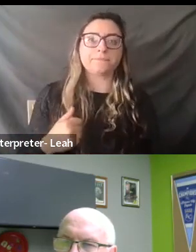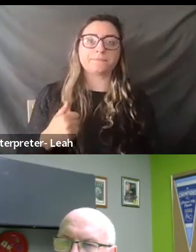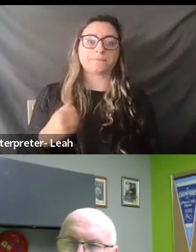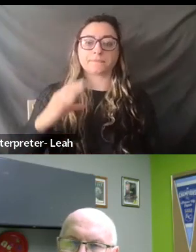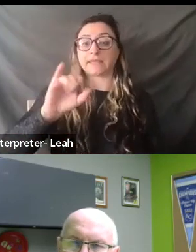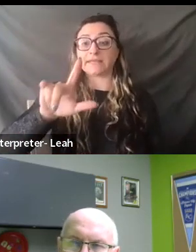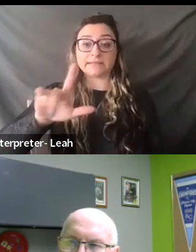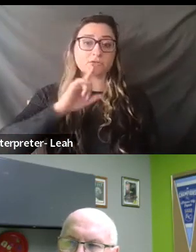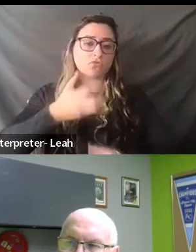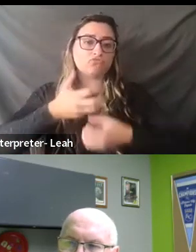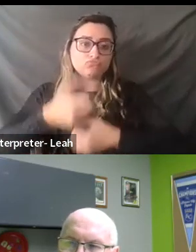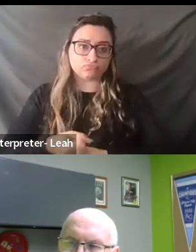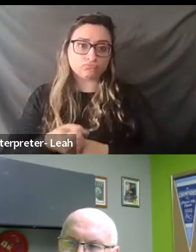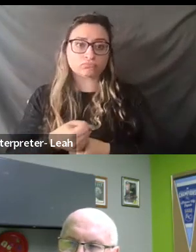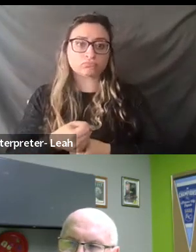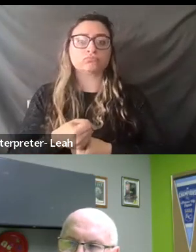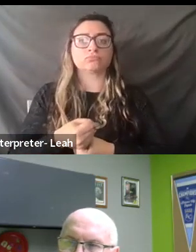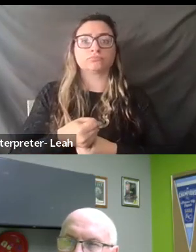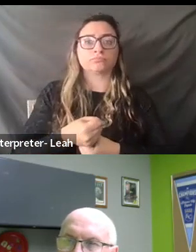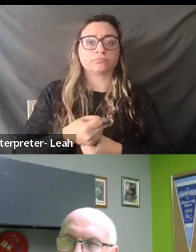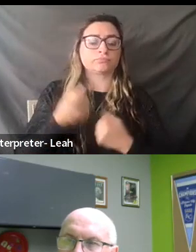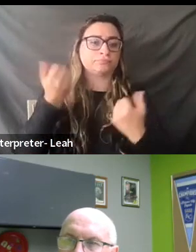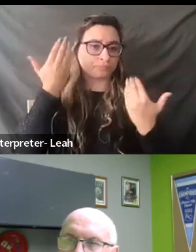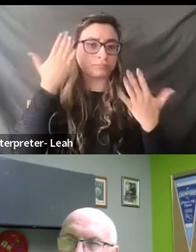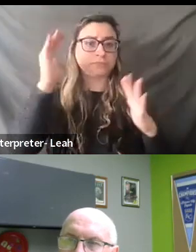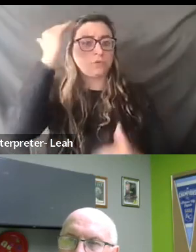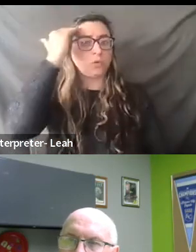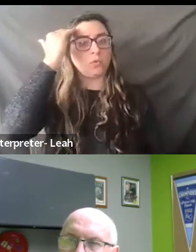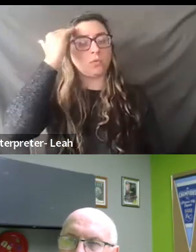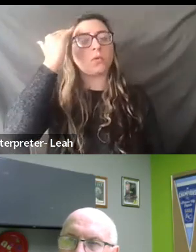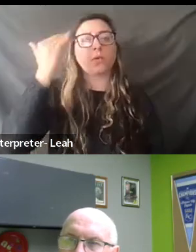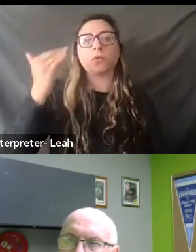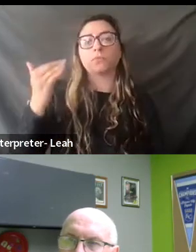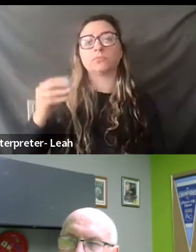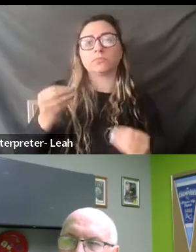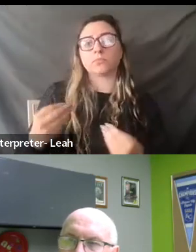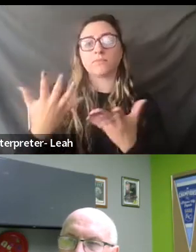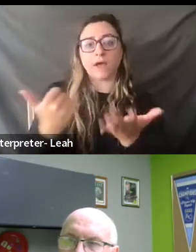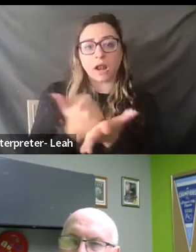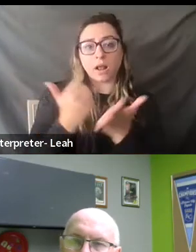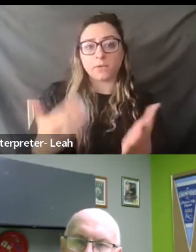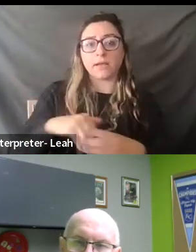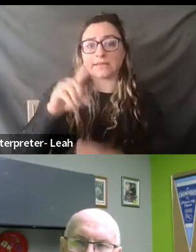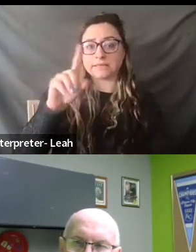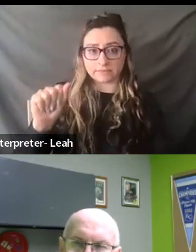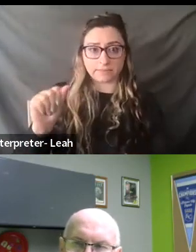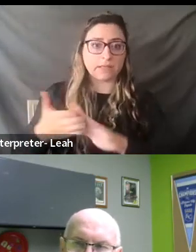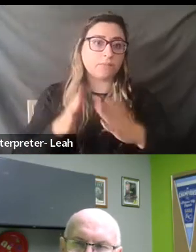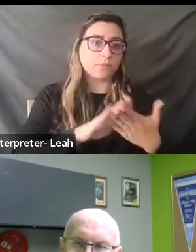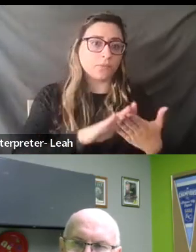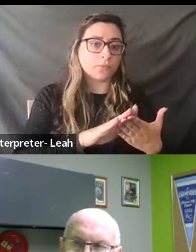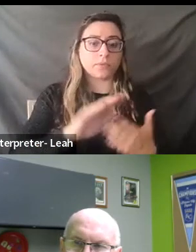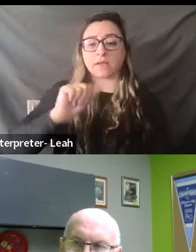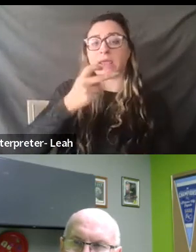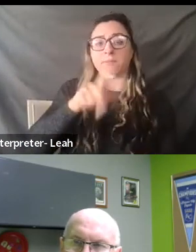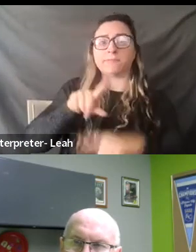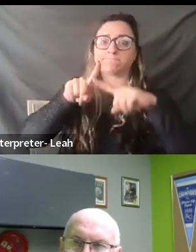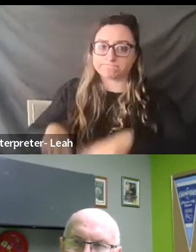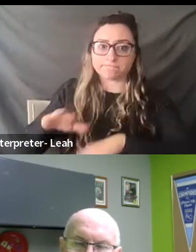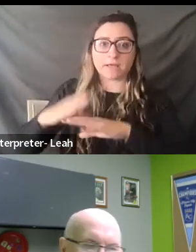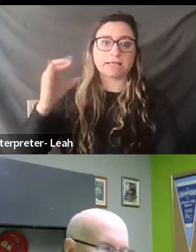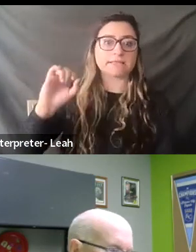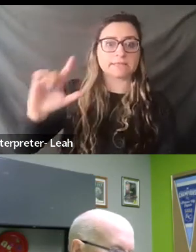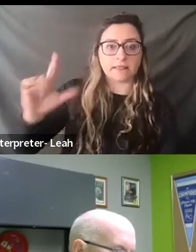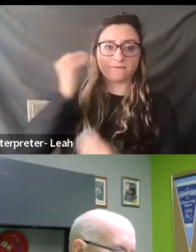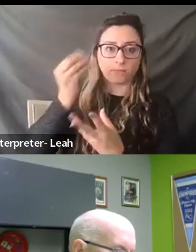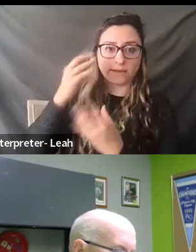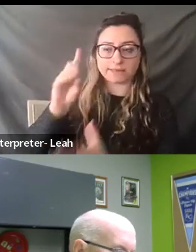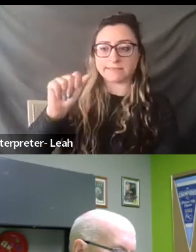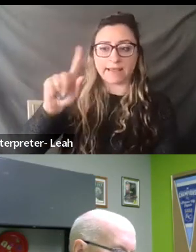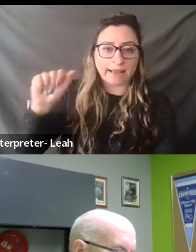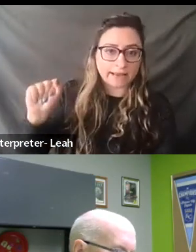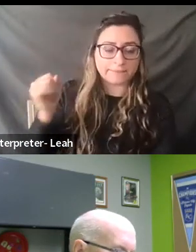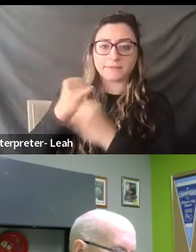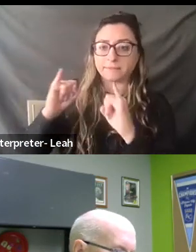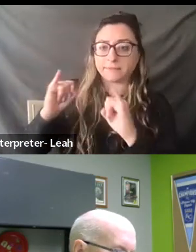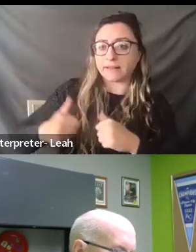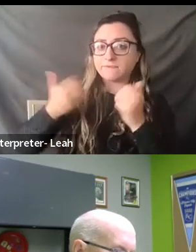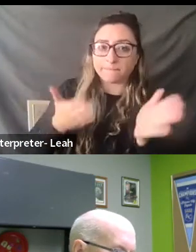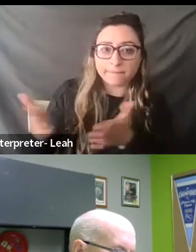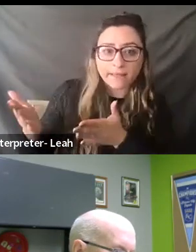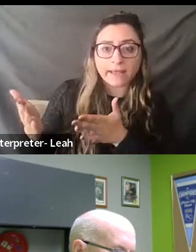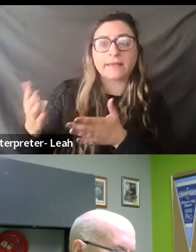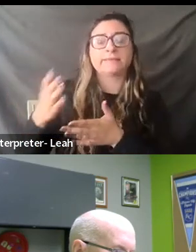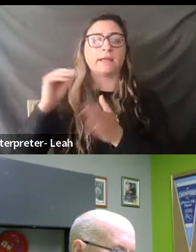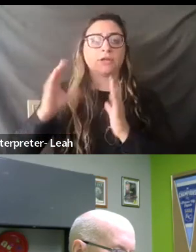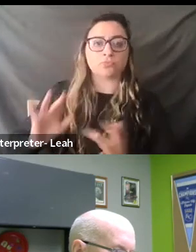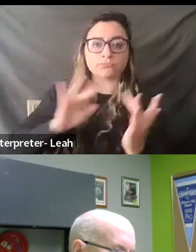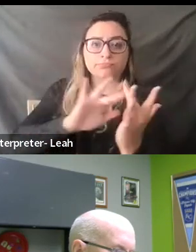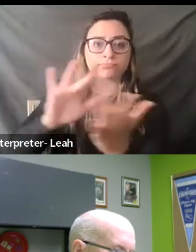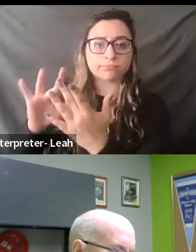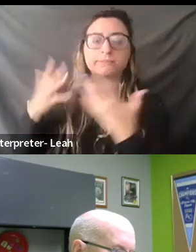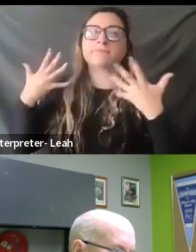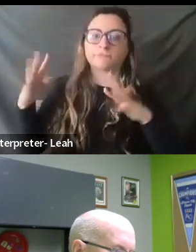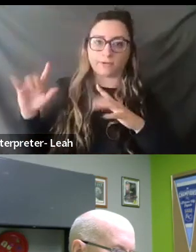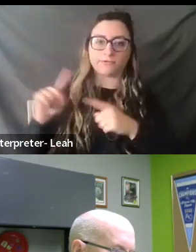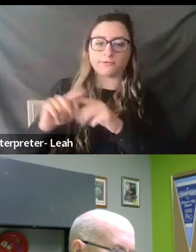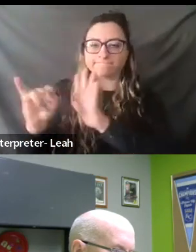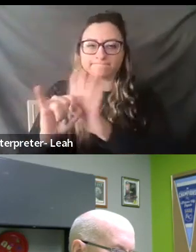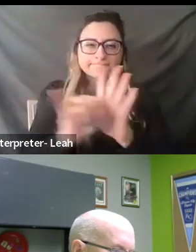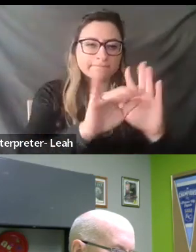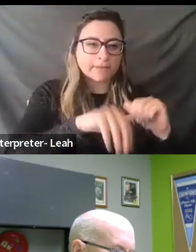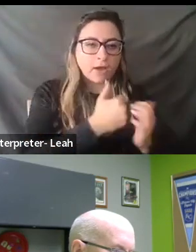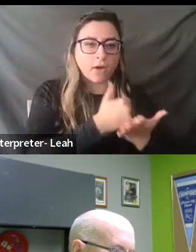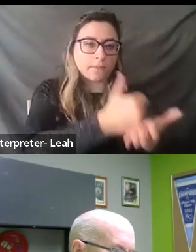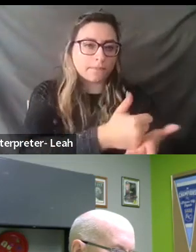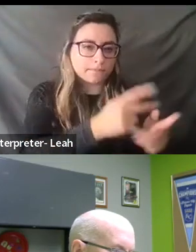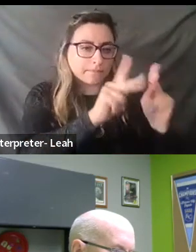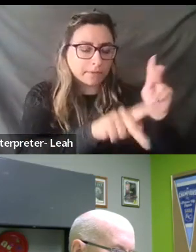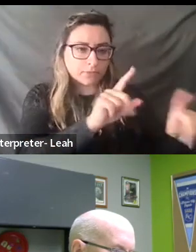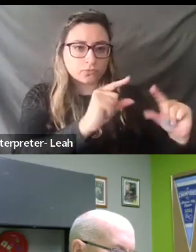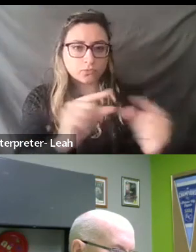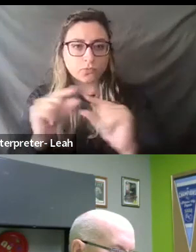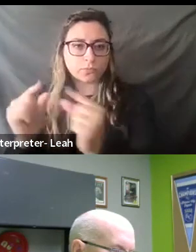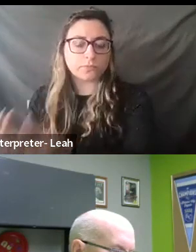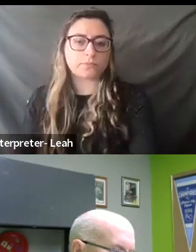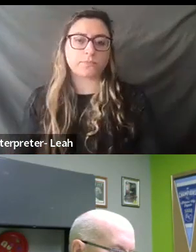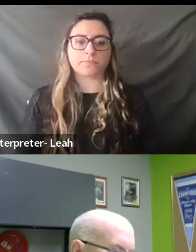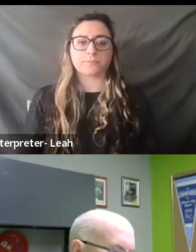We looked at Montana specifically to engage in outreach to the Native American population as many of the centers for independent living have Native reservation land within their service area.